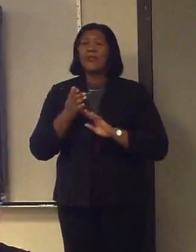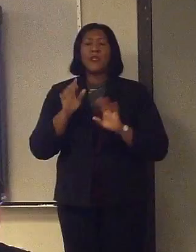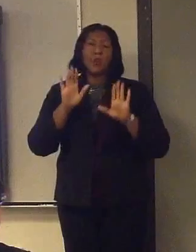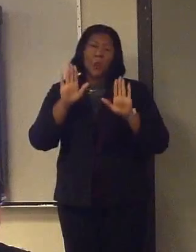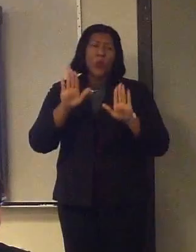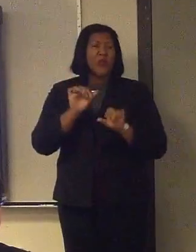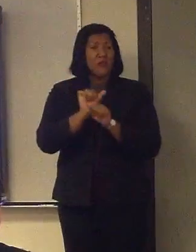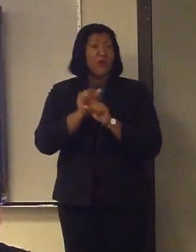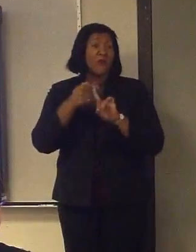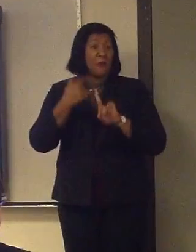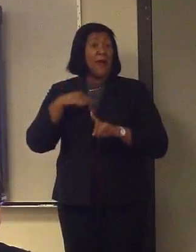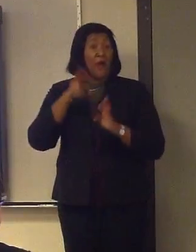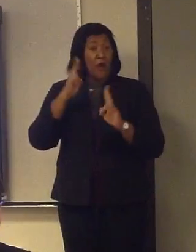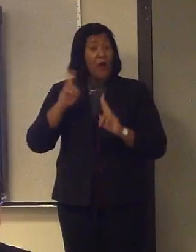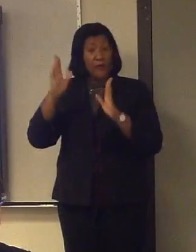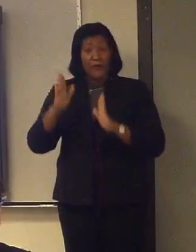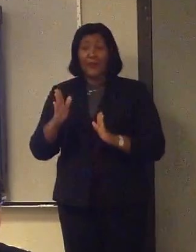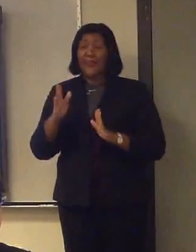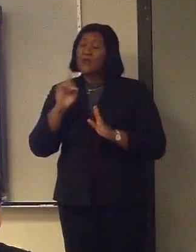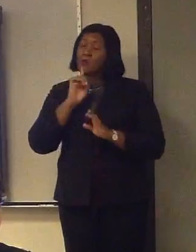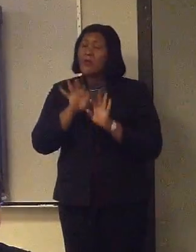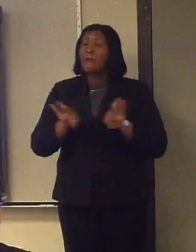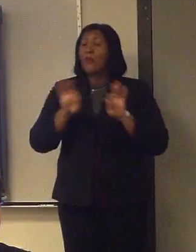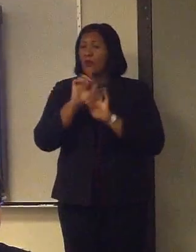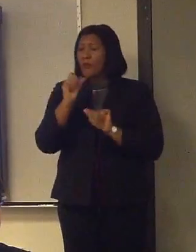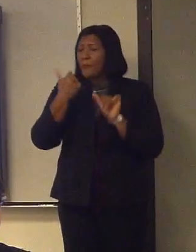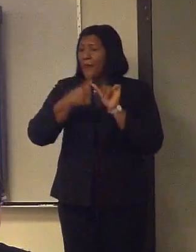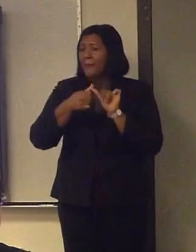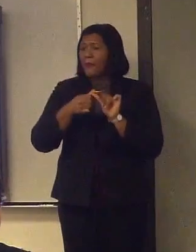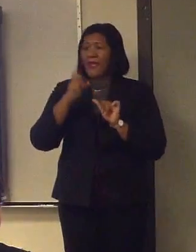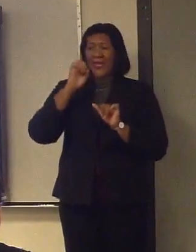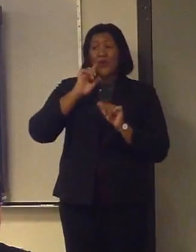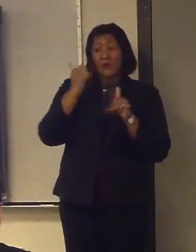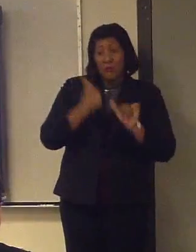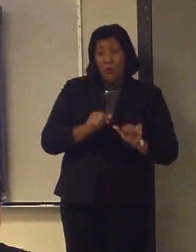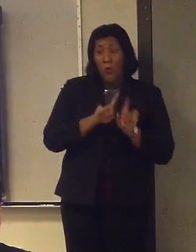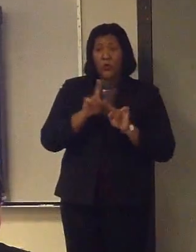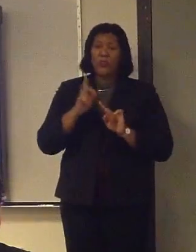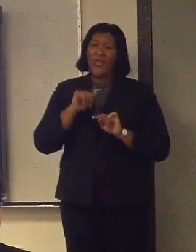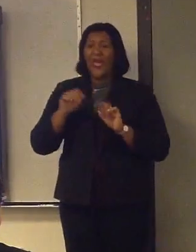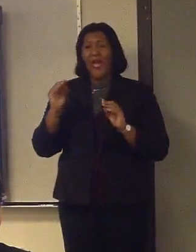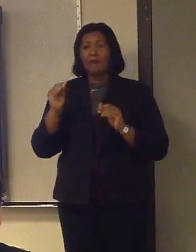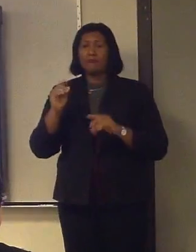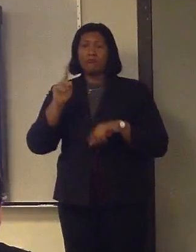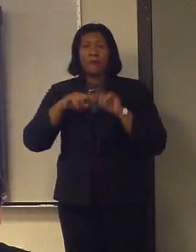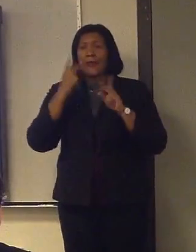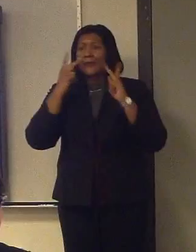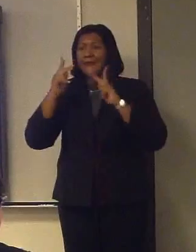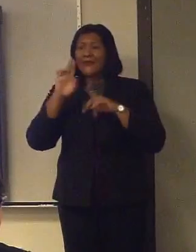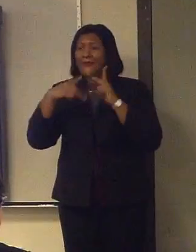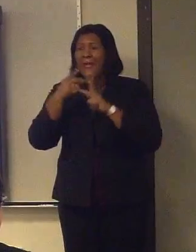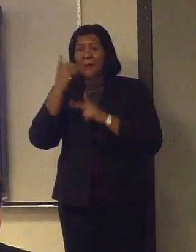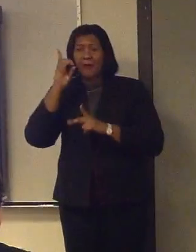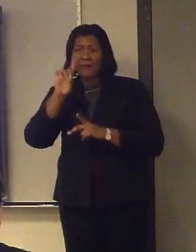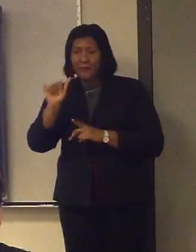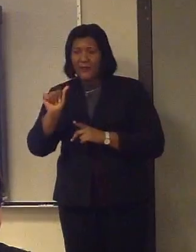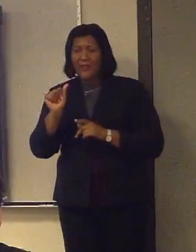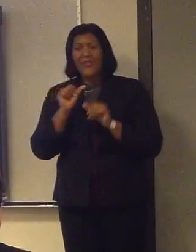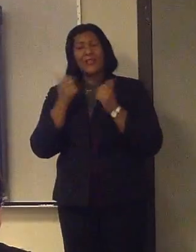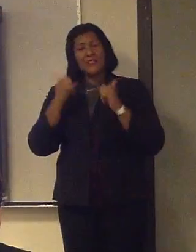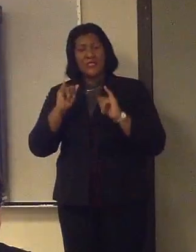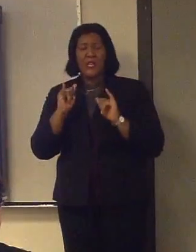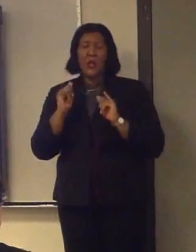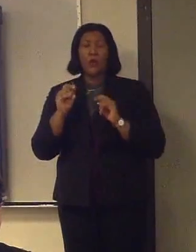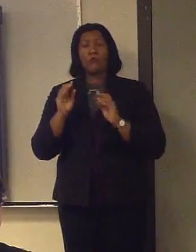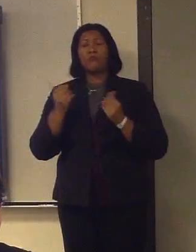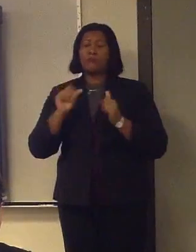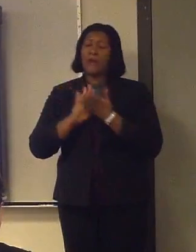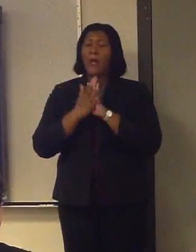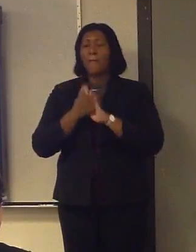hearing loss, the invisible disability, continues to need ever more light shone on it. Everyone